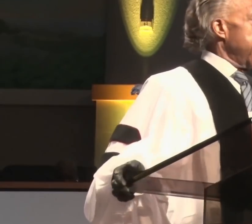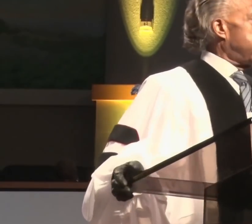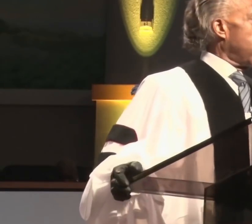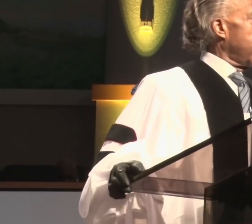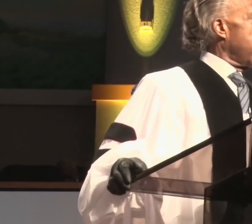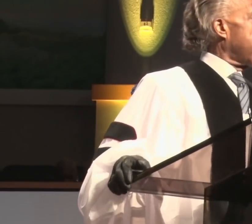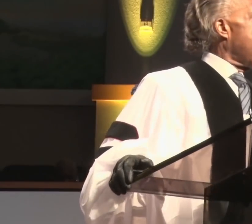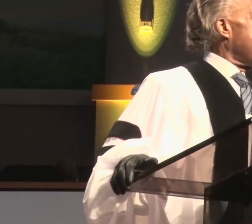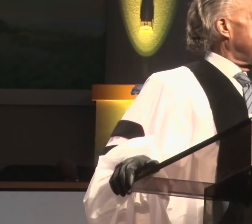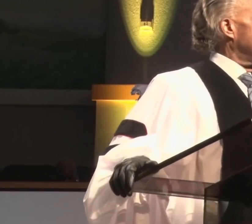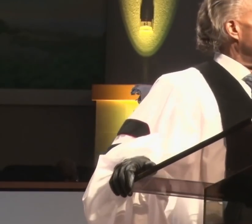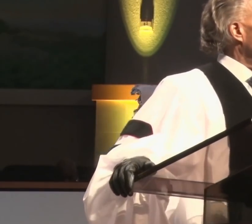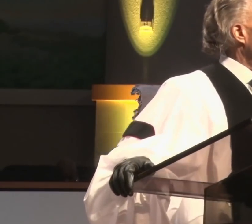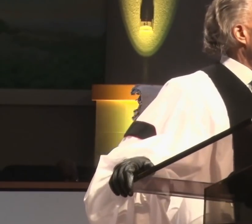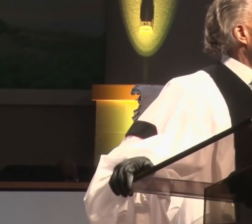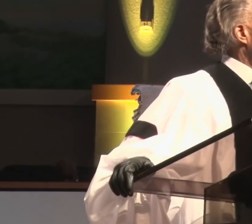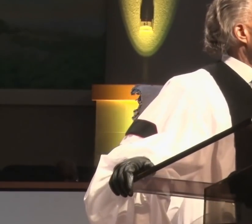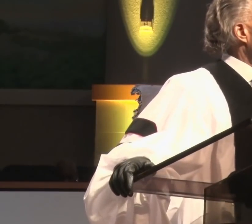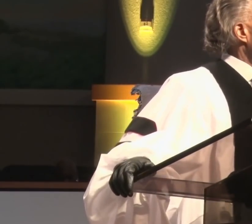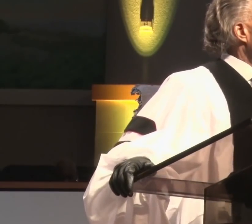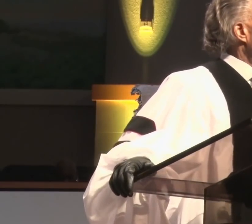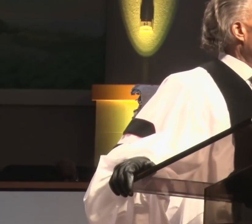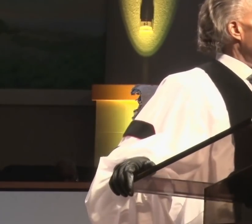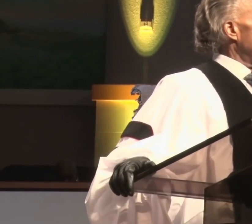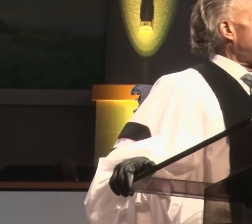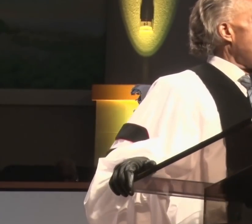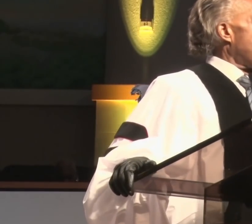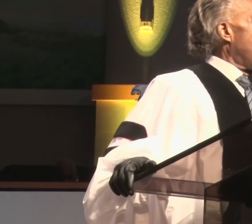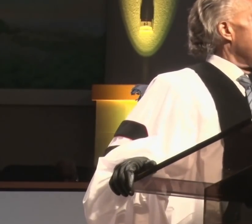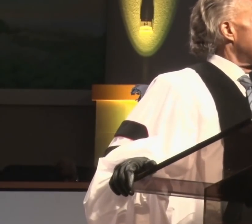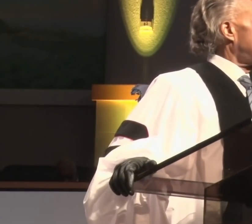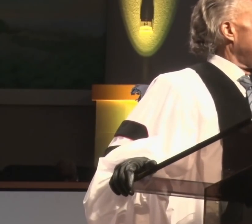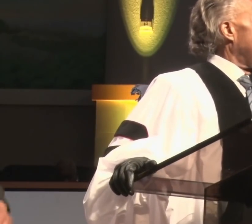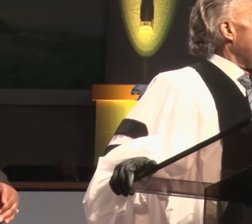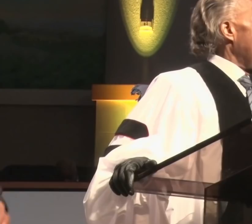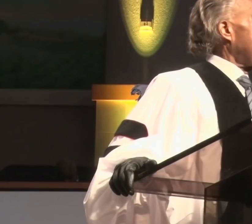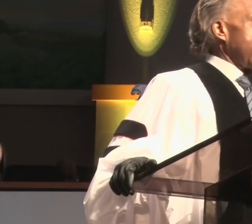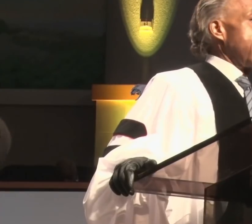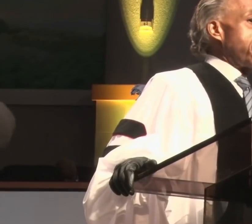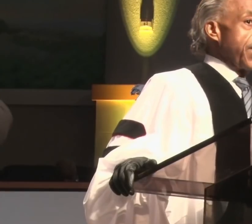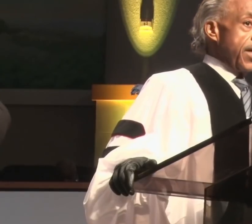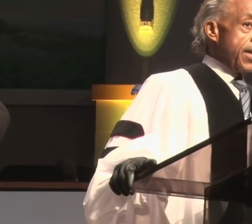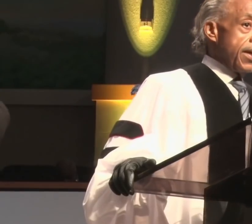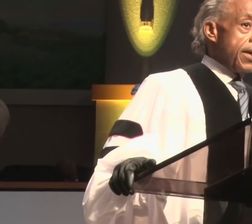AND HOW DO WE GET TO THIS PLACE OVER AND OVER AGAIN?